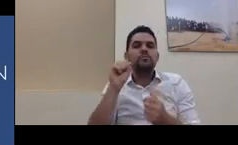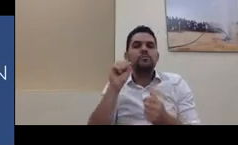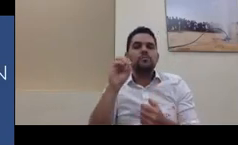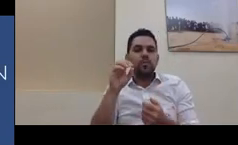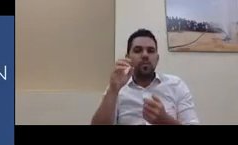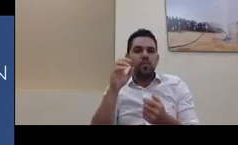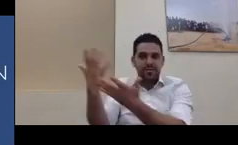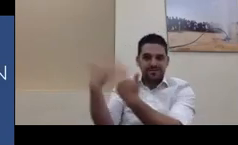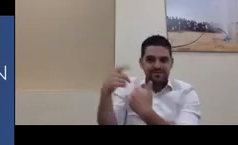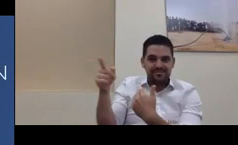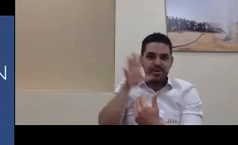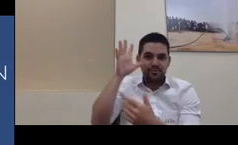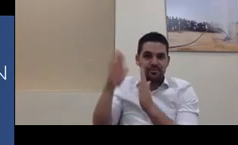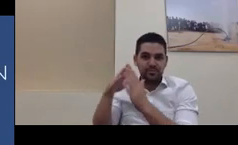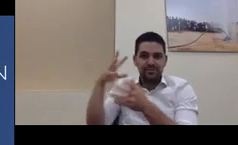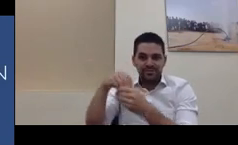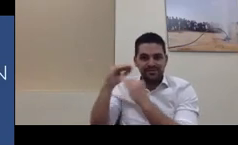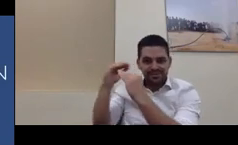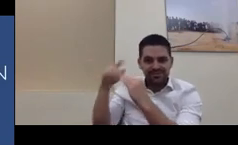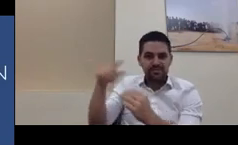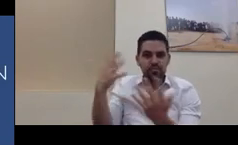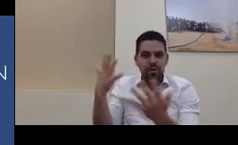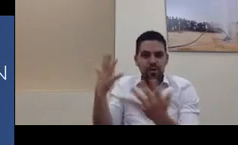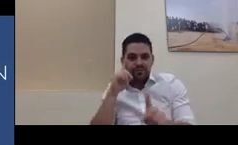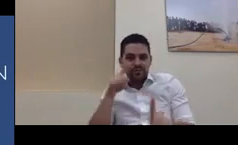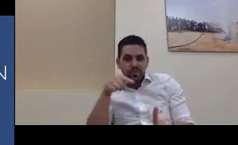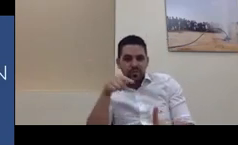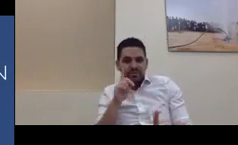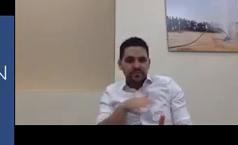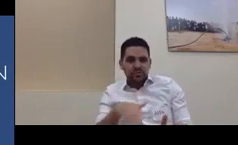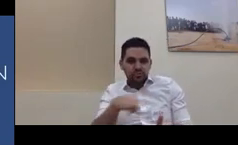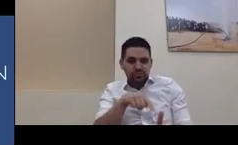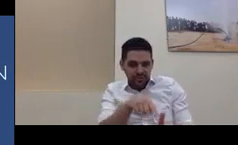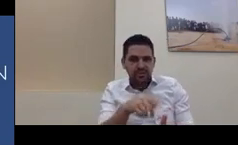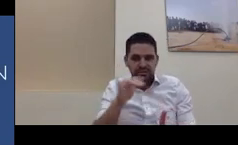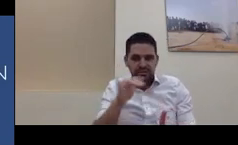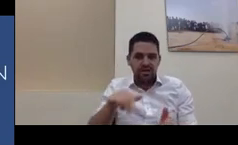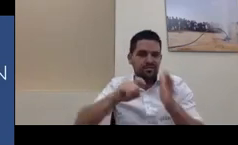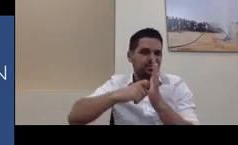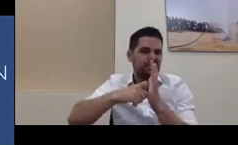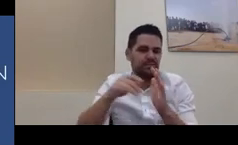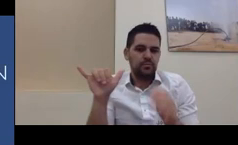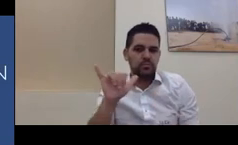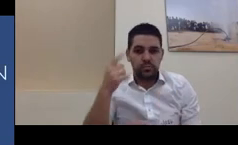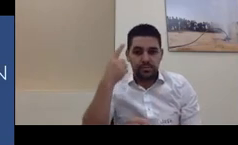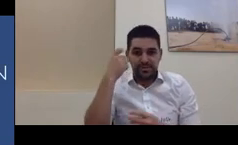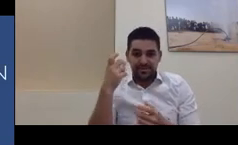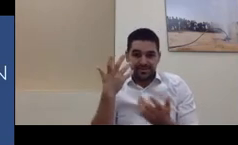what to do with these deaf children. So, we need to bring in the community members and parents to tell them what's important for deaf children.